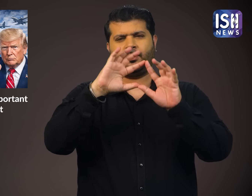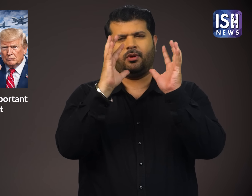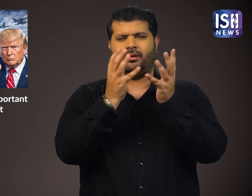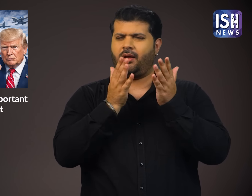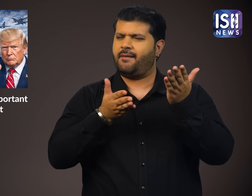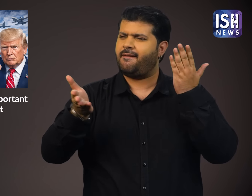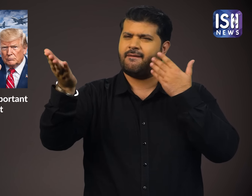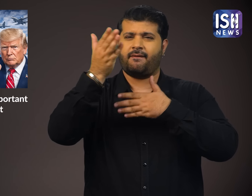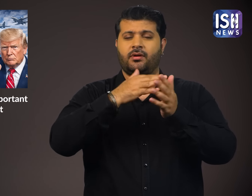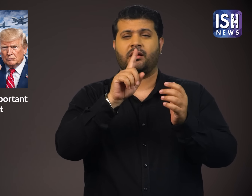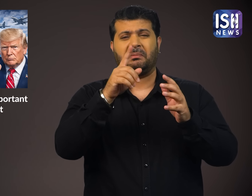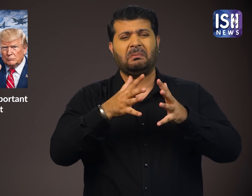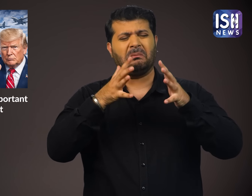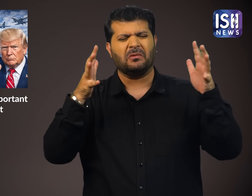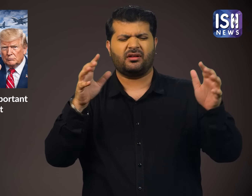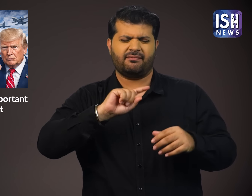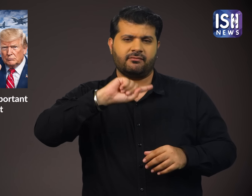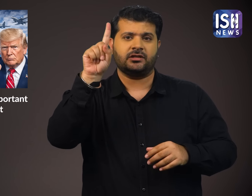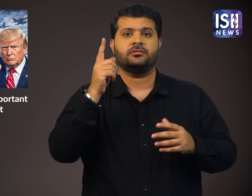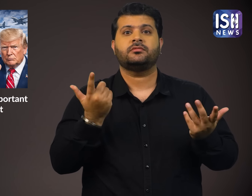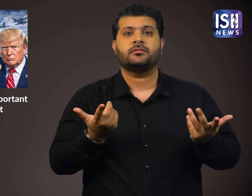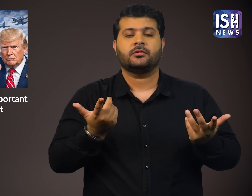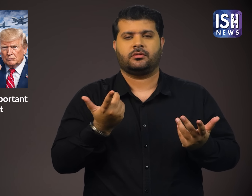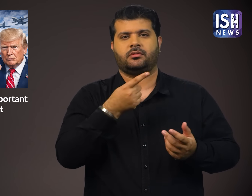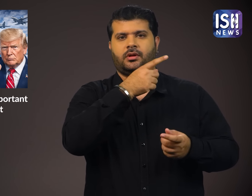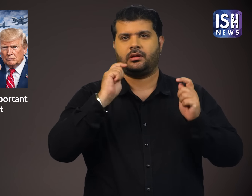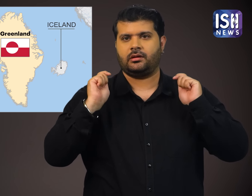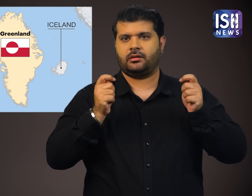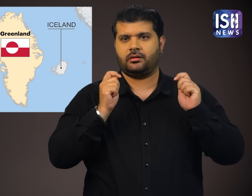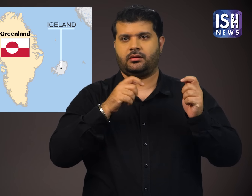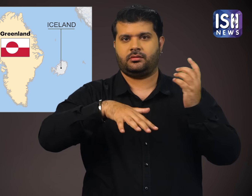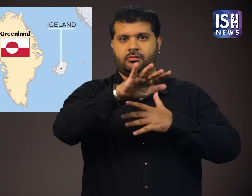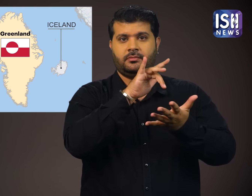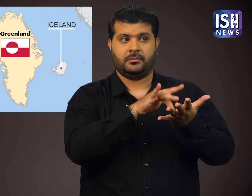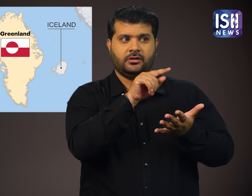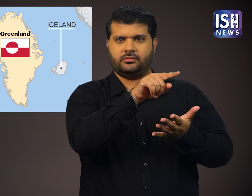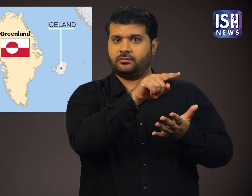There are many islands across the world. The largest island is Greenland.